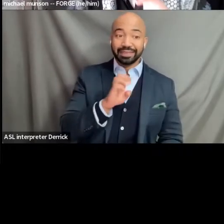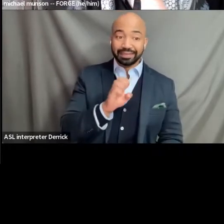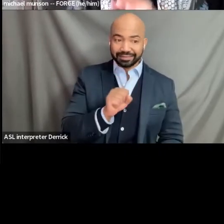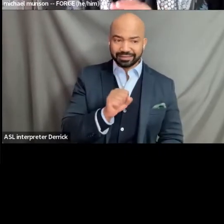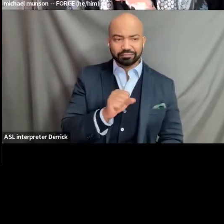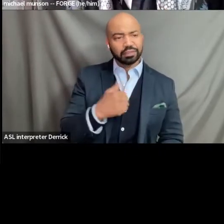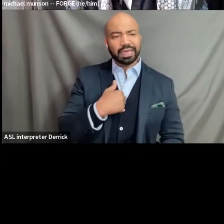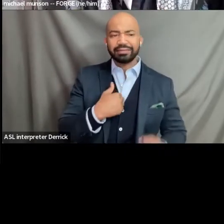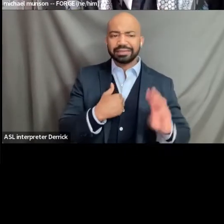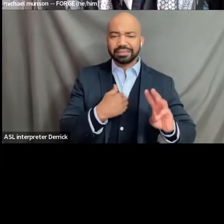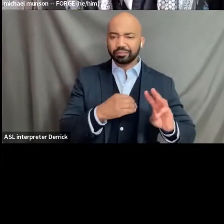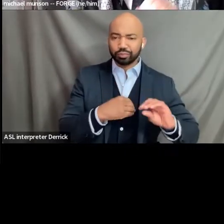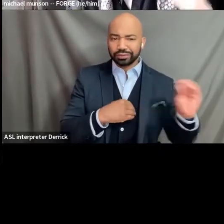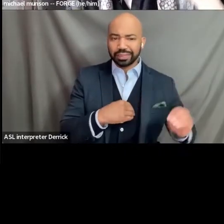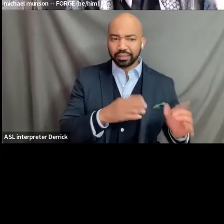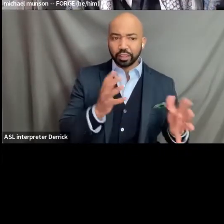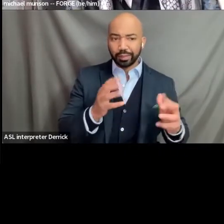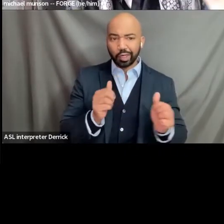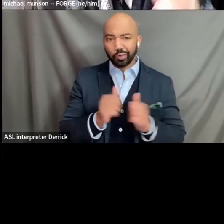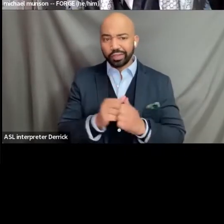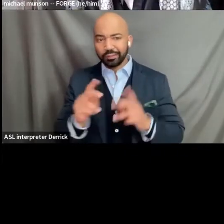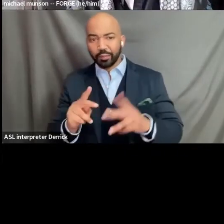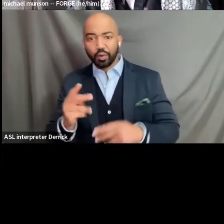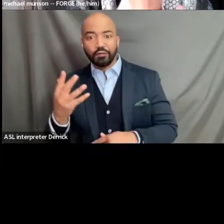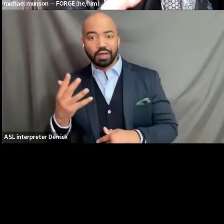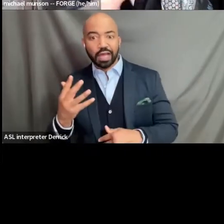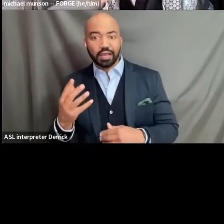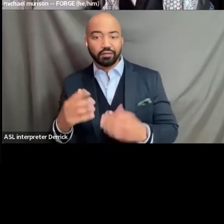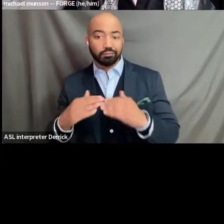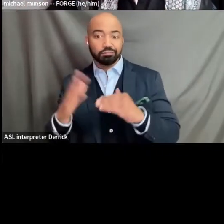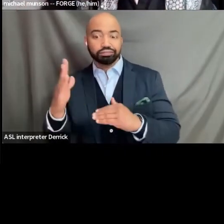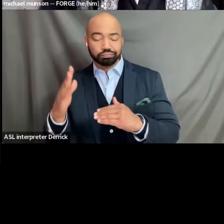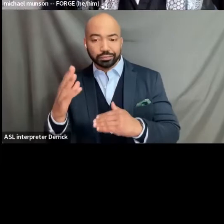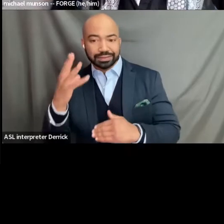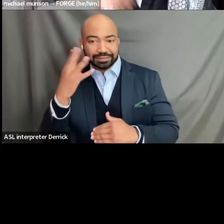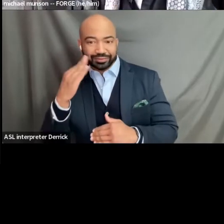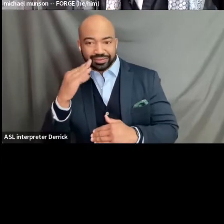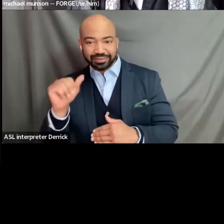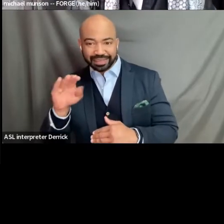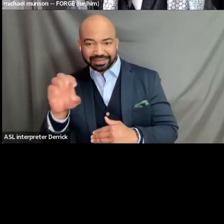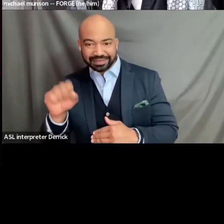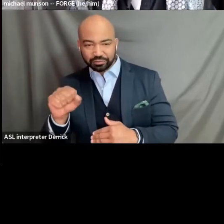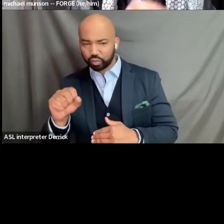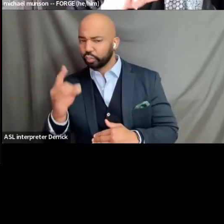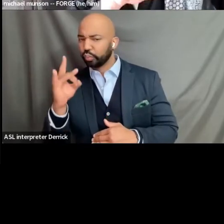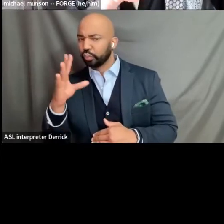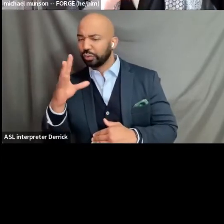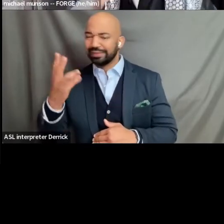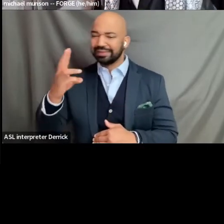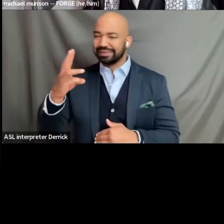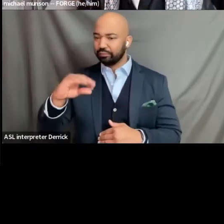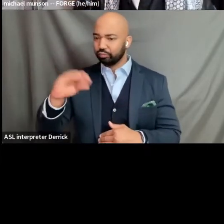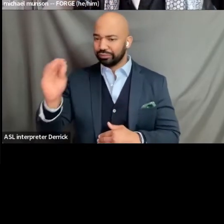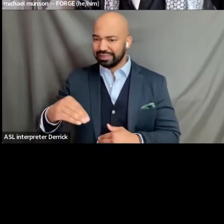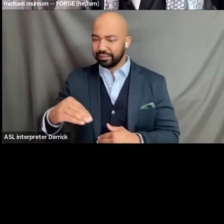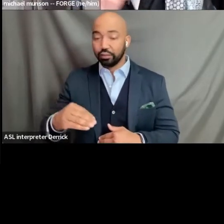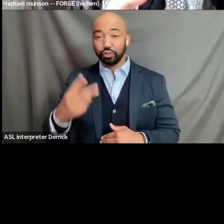that have five or more ACEs where the rate is 16%. So again, like Loree said, we're gonna see that natural slope.